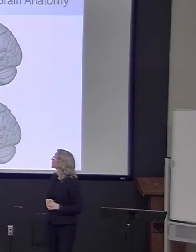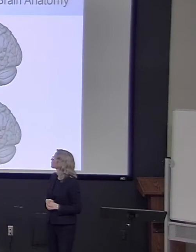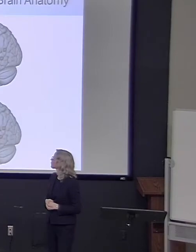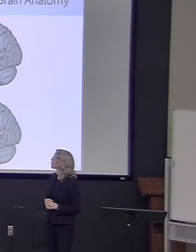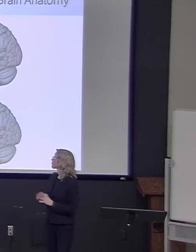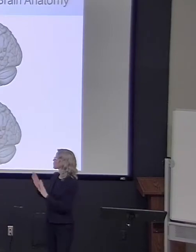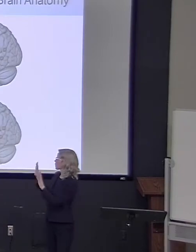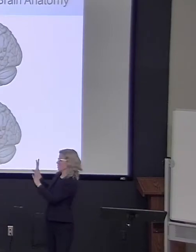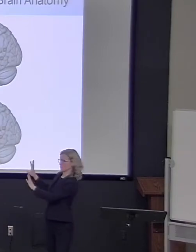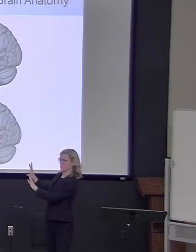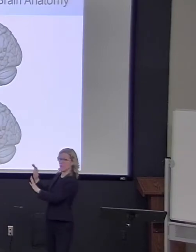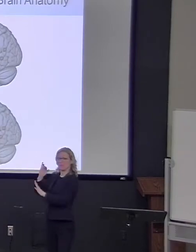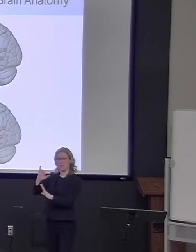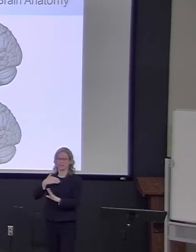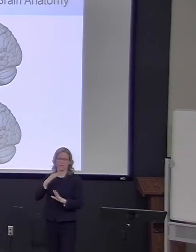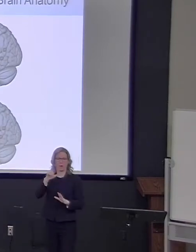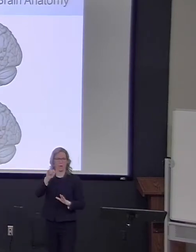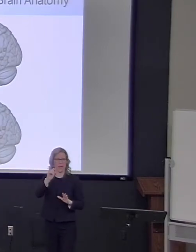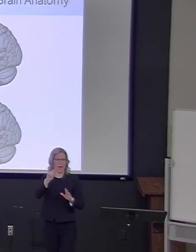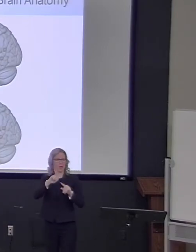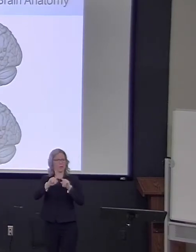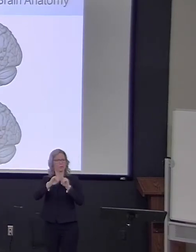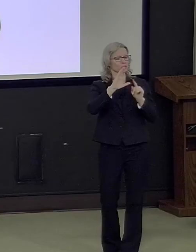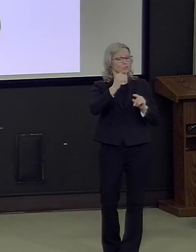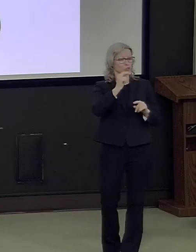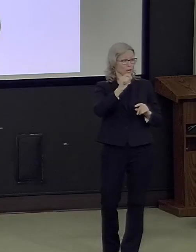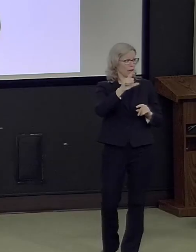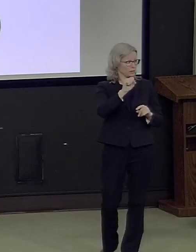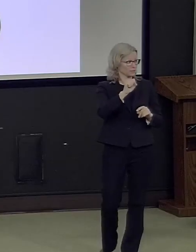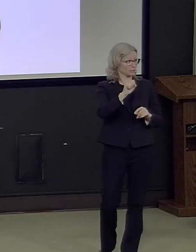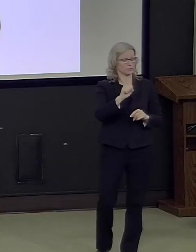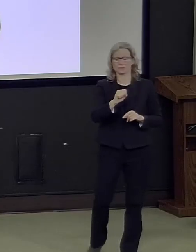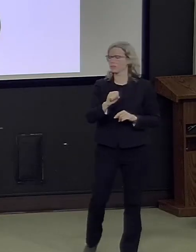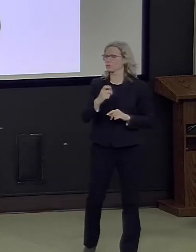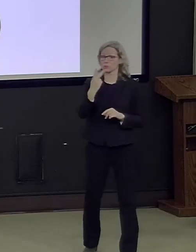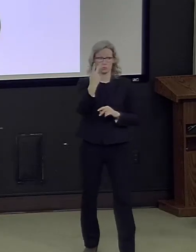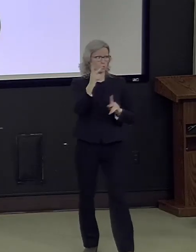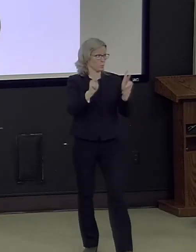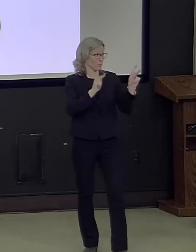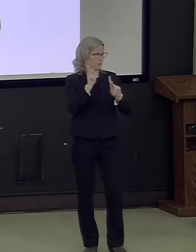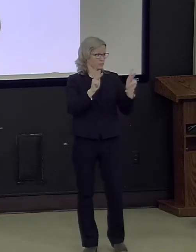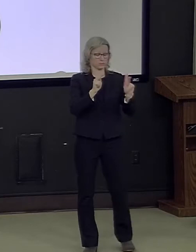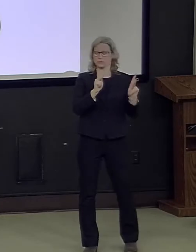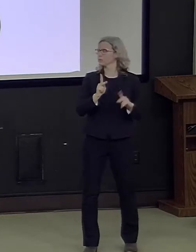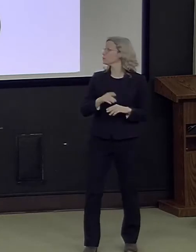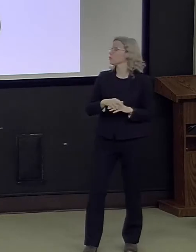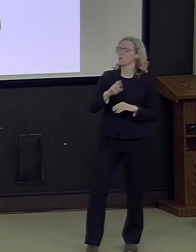this is our layout of channels for the two participants, right and left hemispheres.